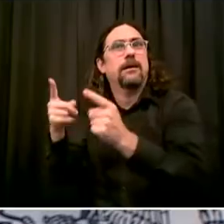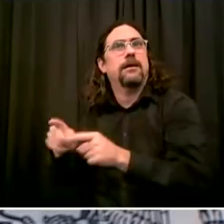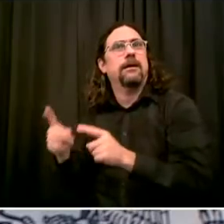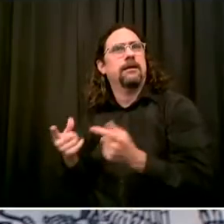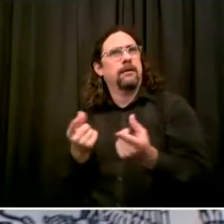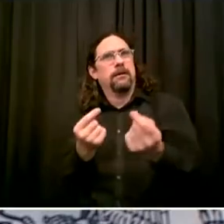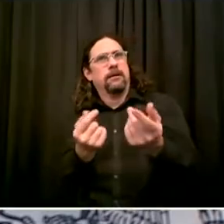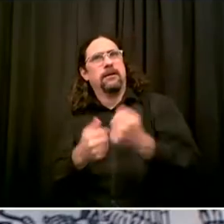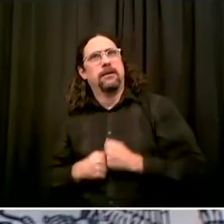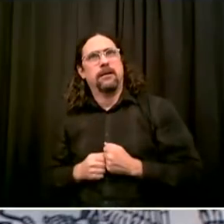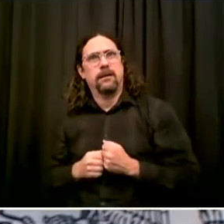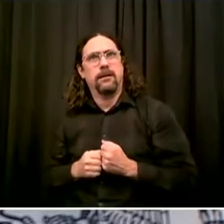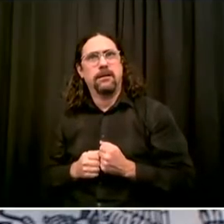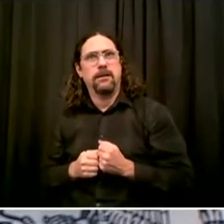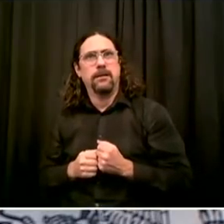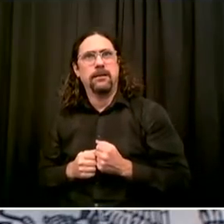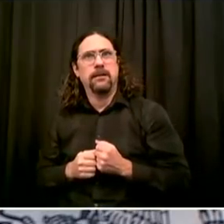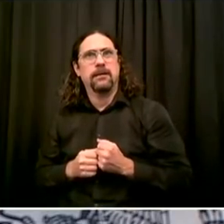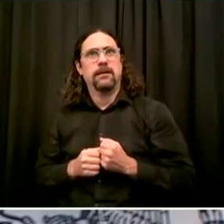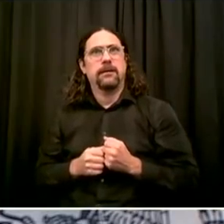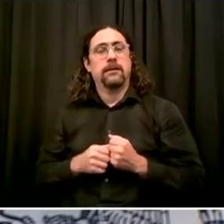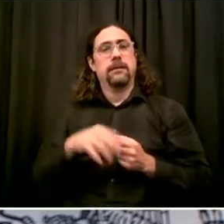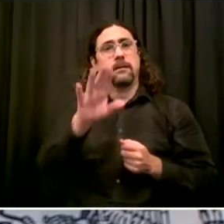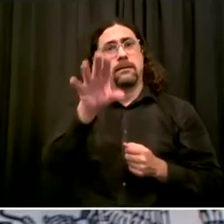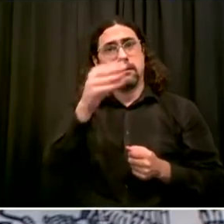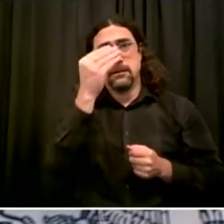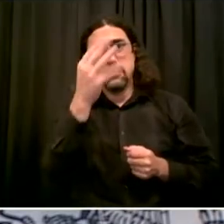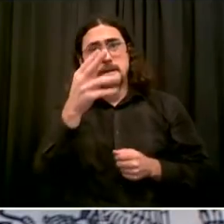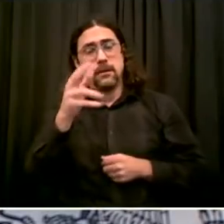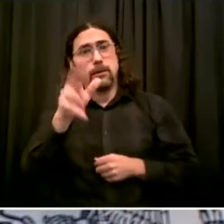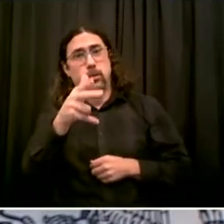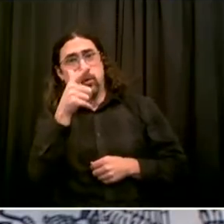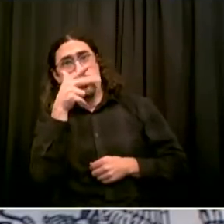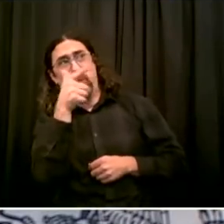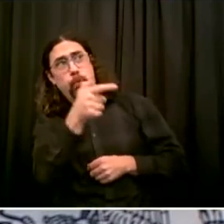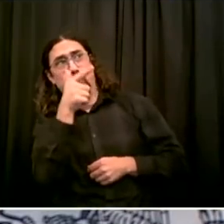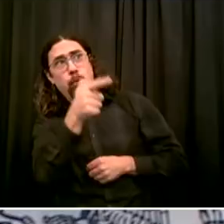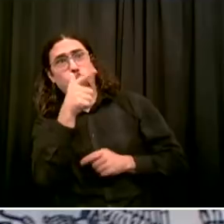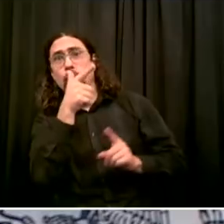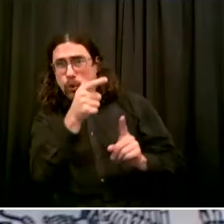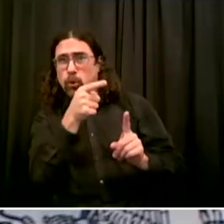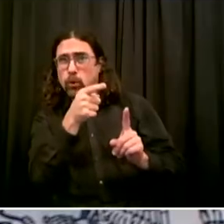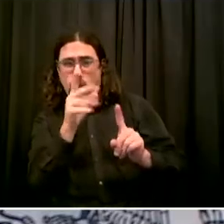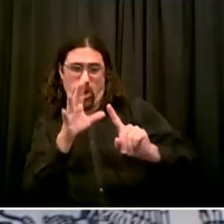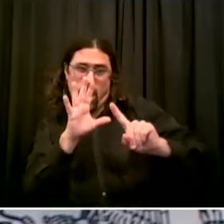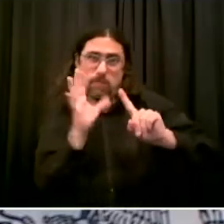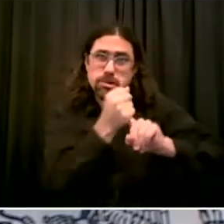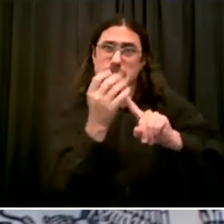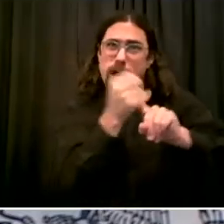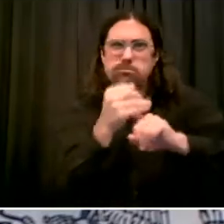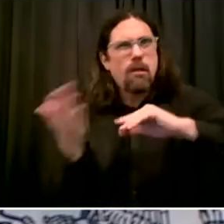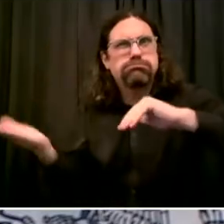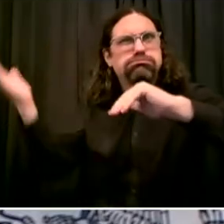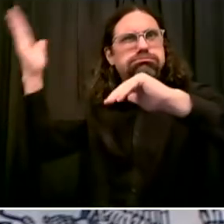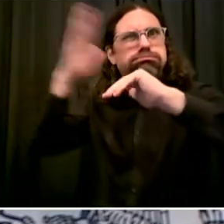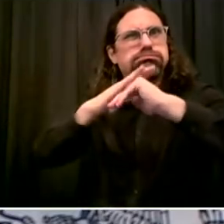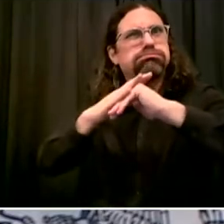AREAS WHERE WE ARE SIEENG T HE BIGGEST PROBLEMS, WE ARE SEEING THE GUN ARRESTS COMING